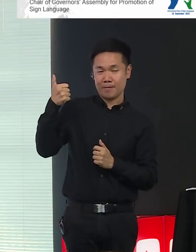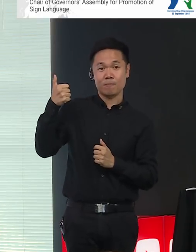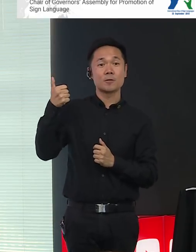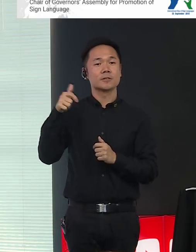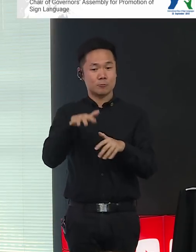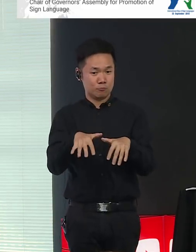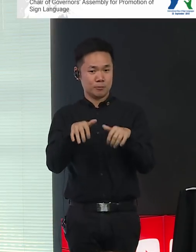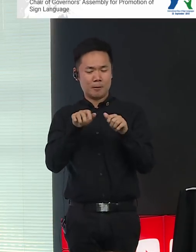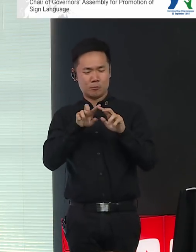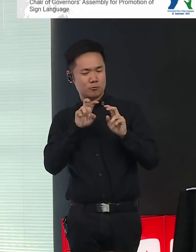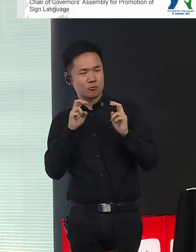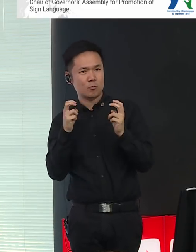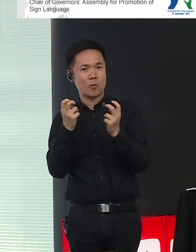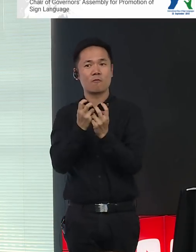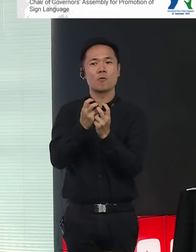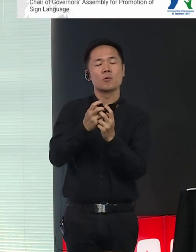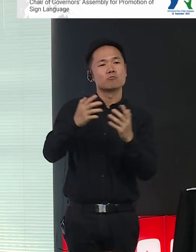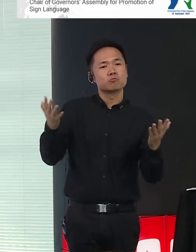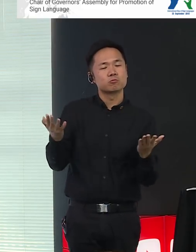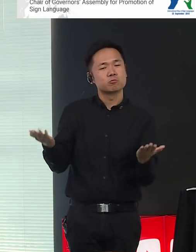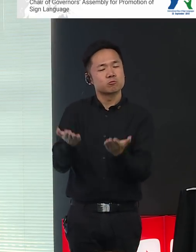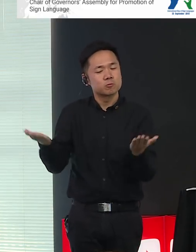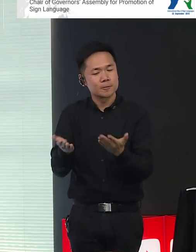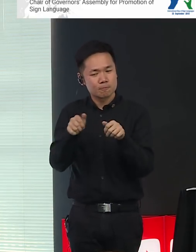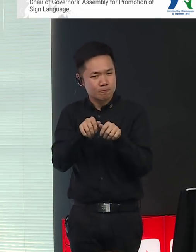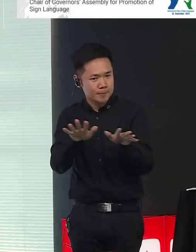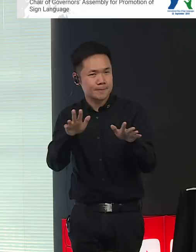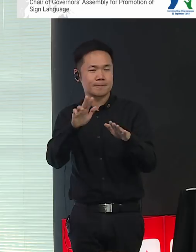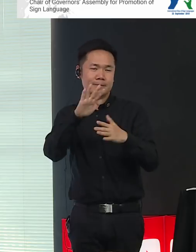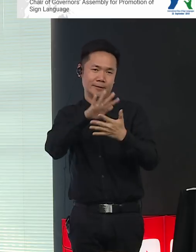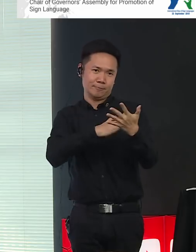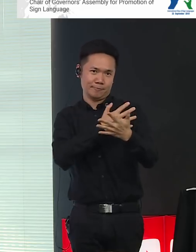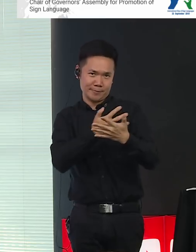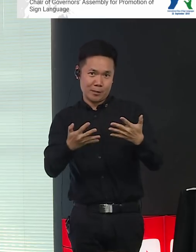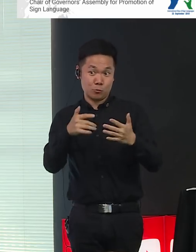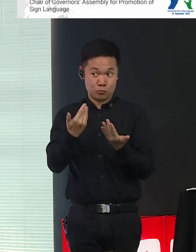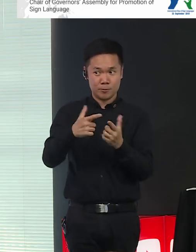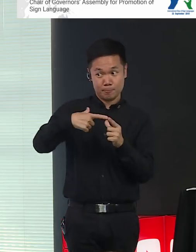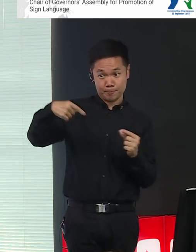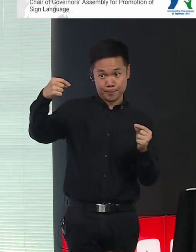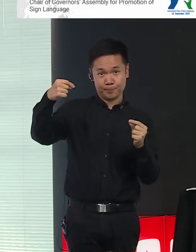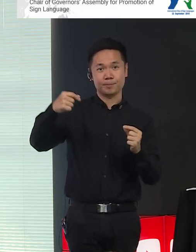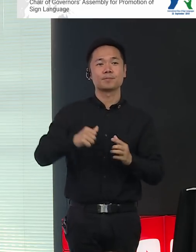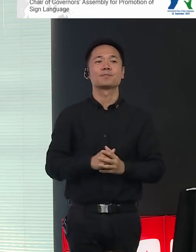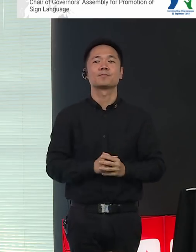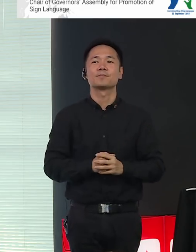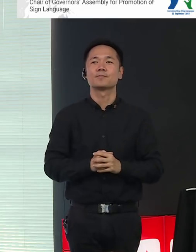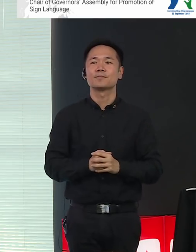of us are now participating in a governor's assembly for promotion of sign language.